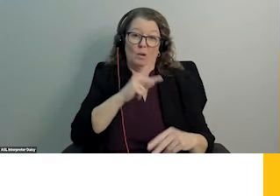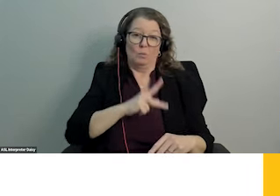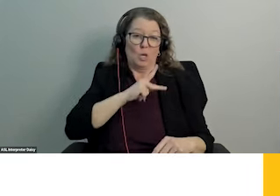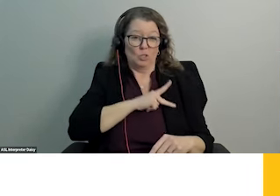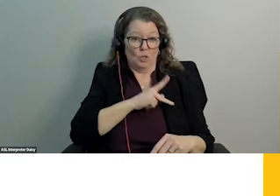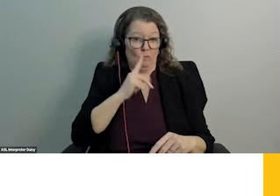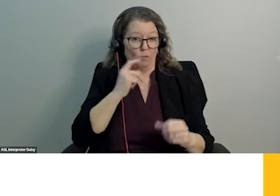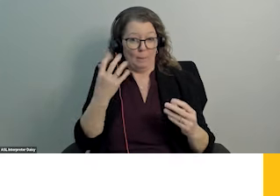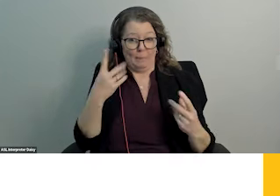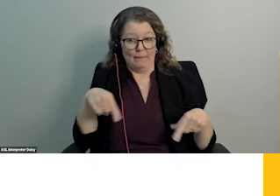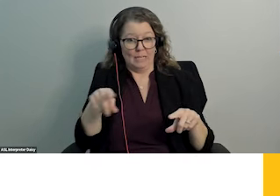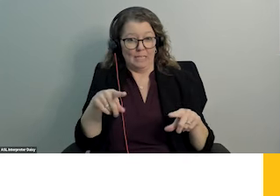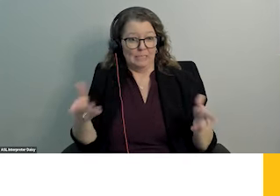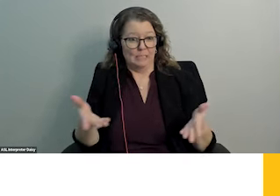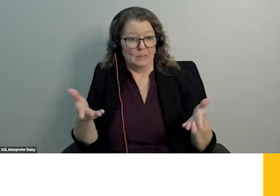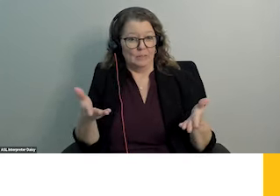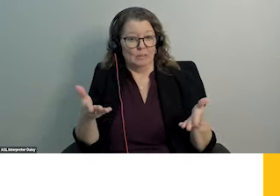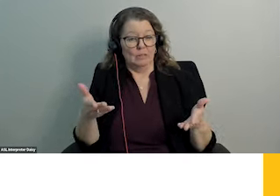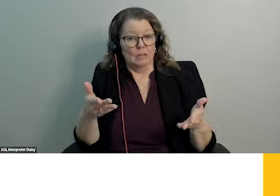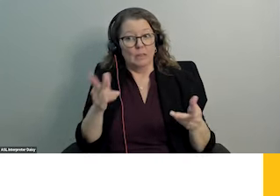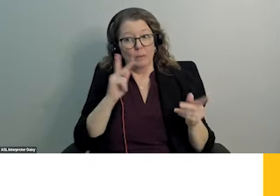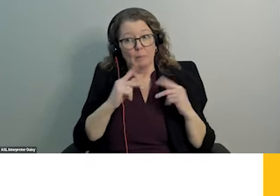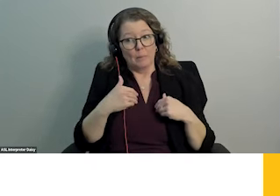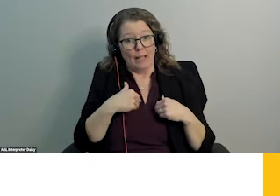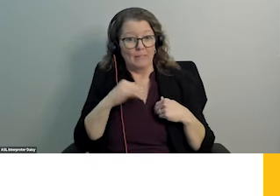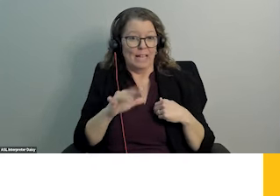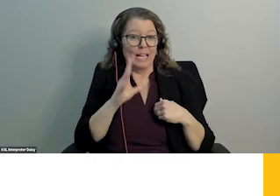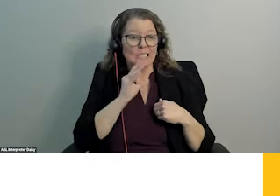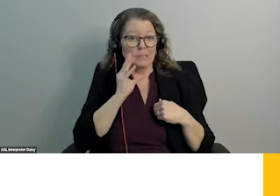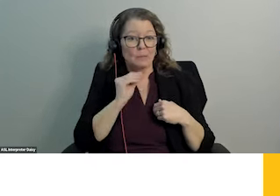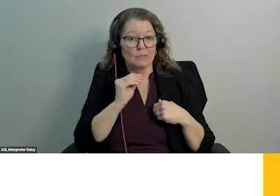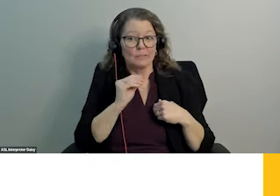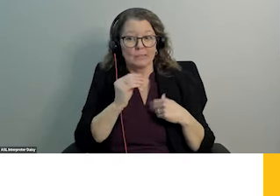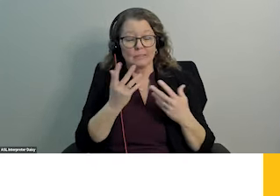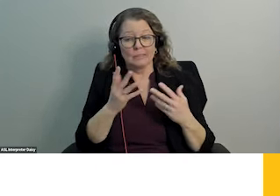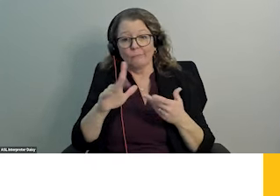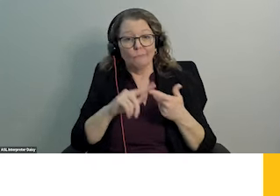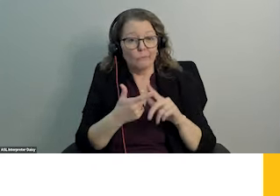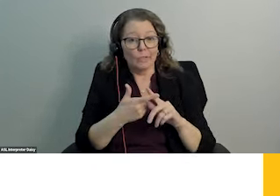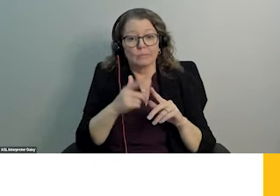Most people will have firsthand experience with disability, if not their friends and family members.